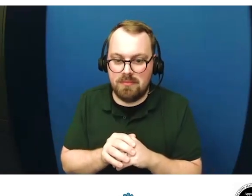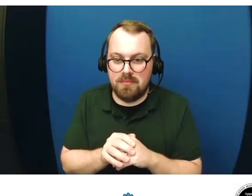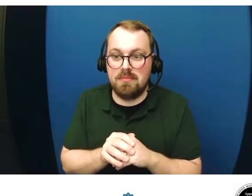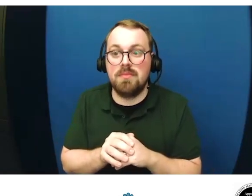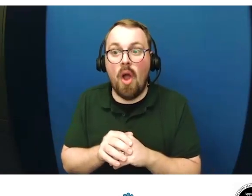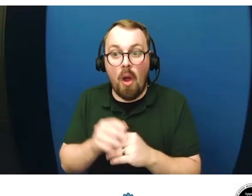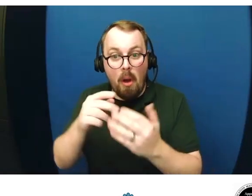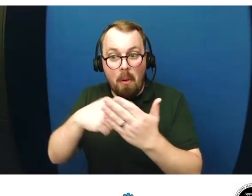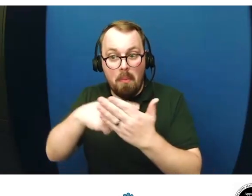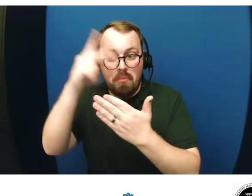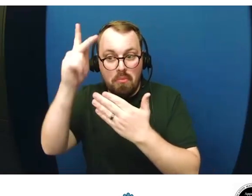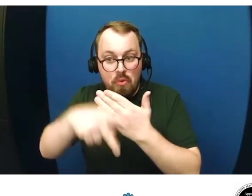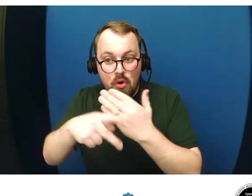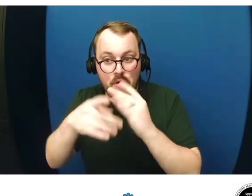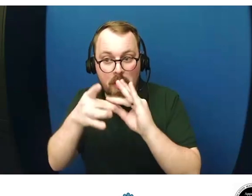Program Coordinator...